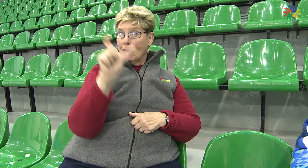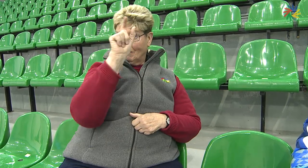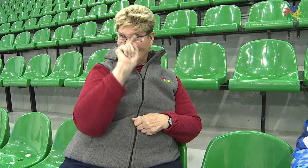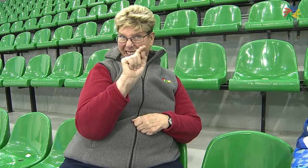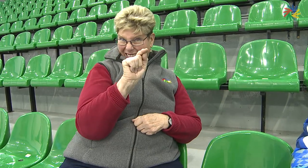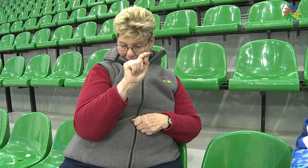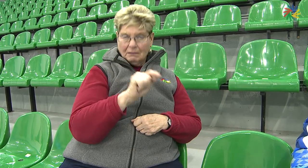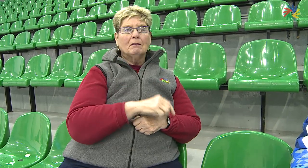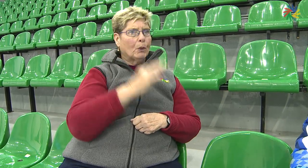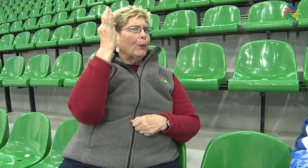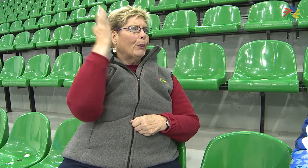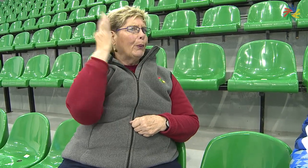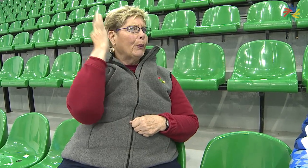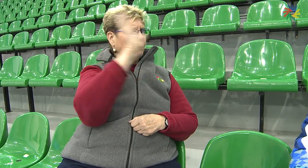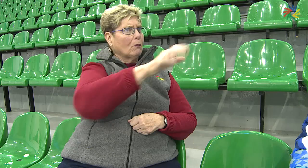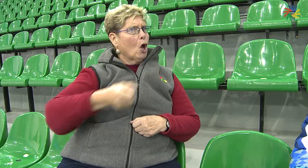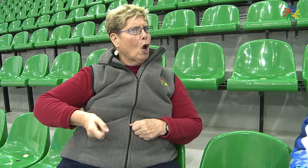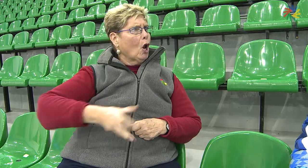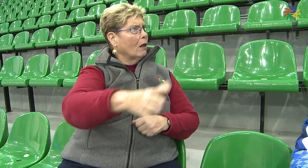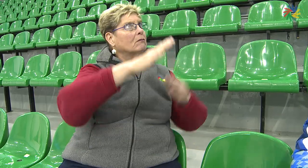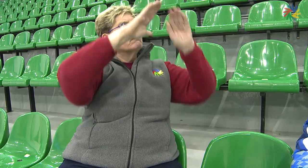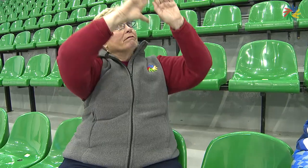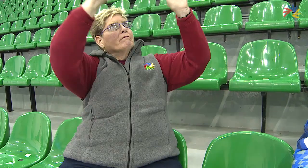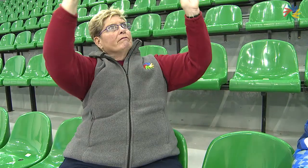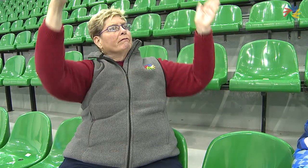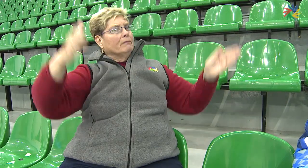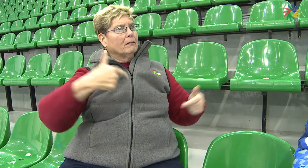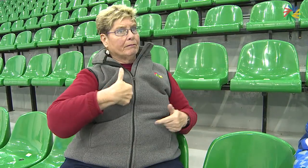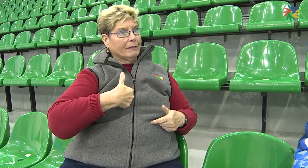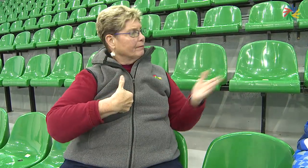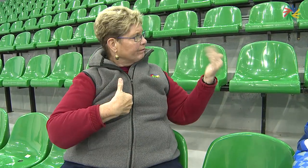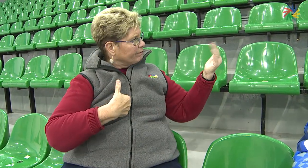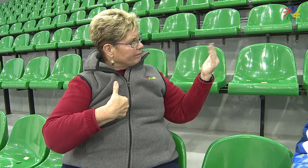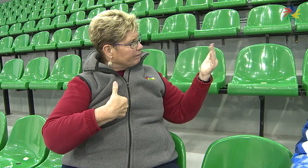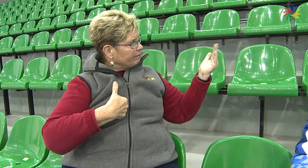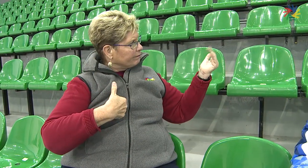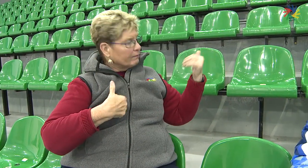I invited the ICSD Board to join me in trying out curling at the local hearing curling venue.